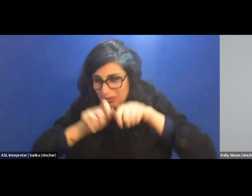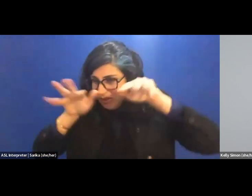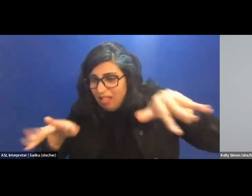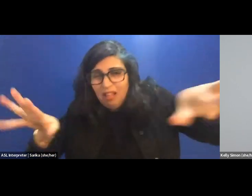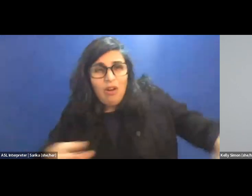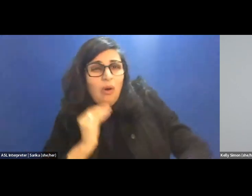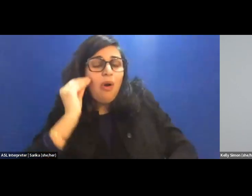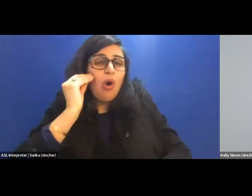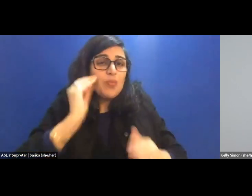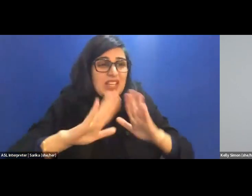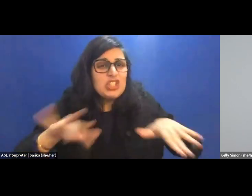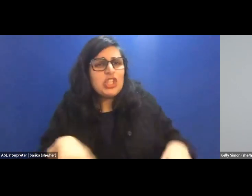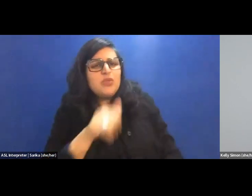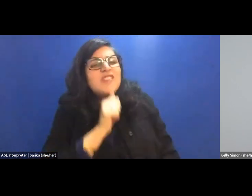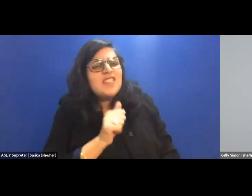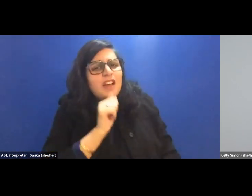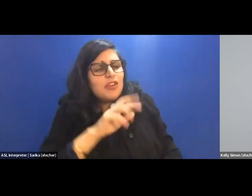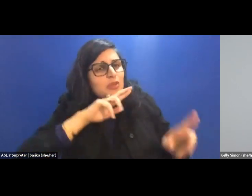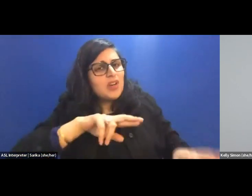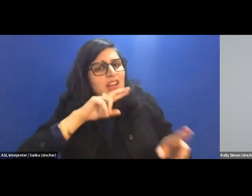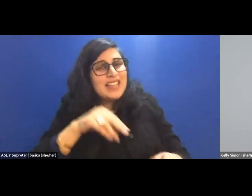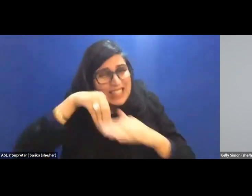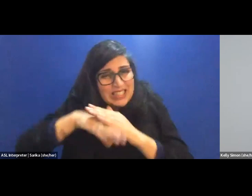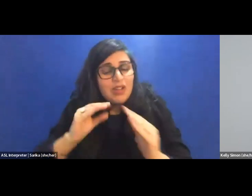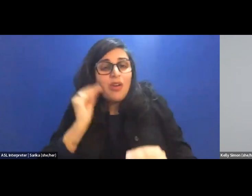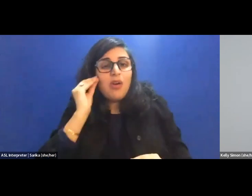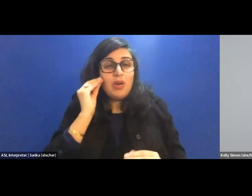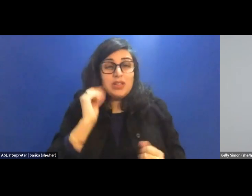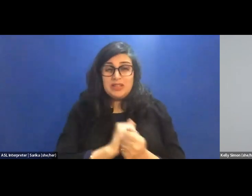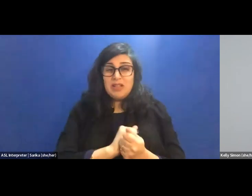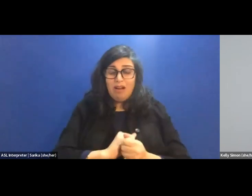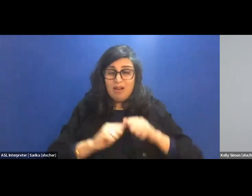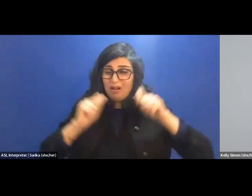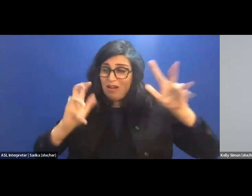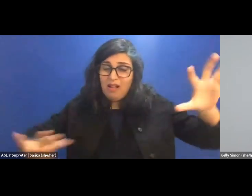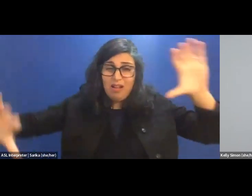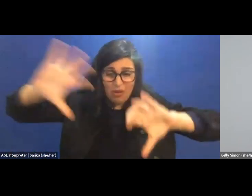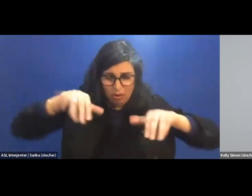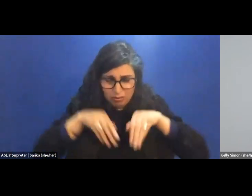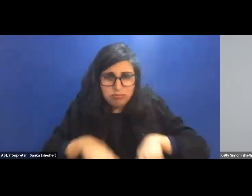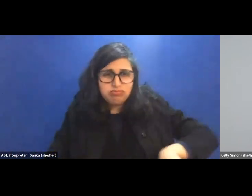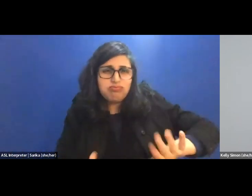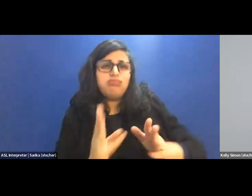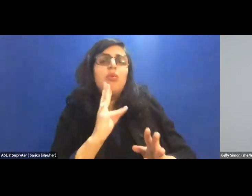path to safety. Tear gas seeped into homes where children suffered reactions. Munitions